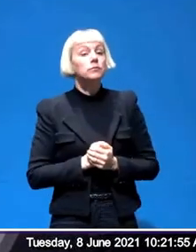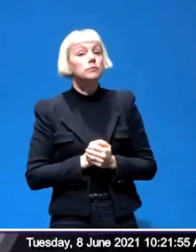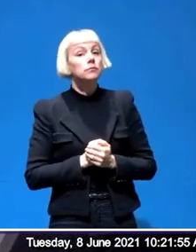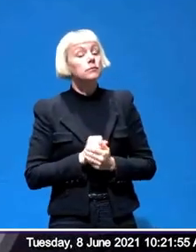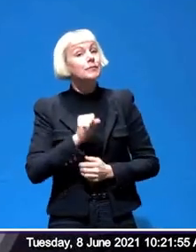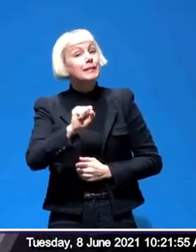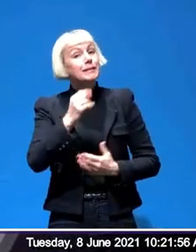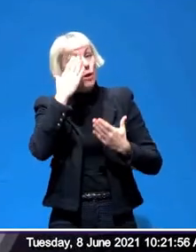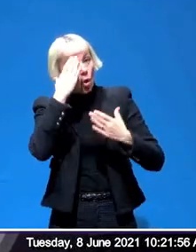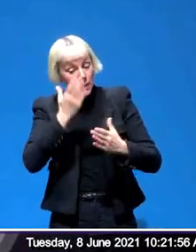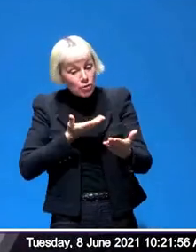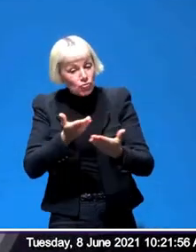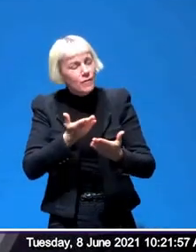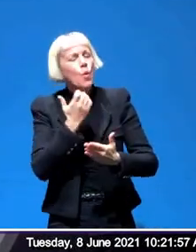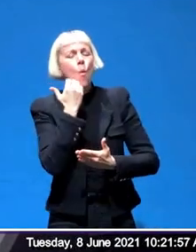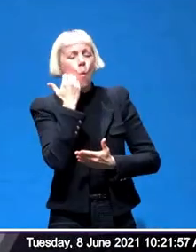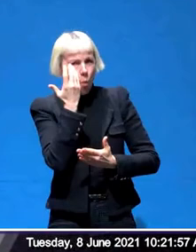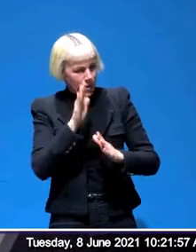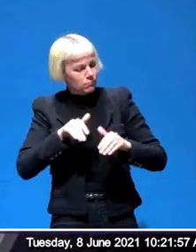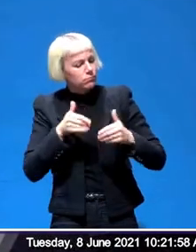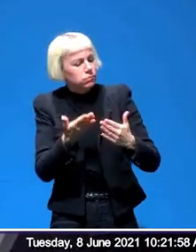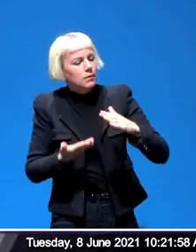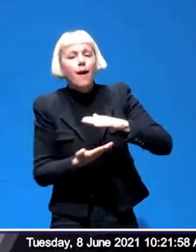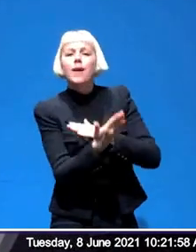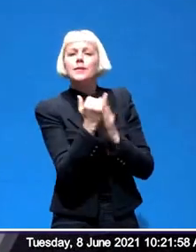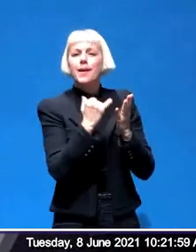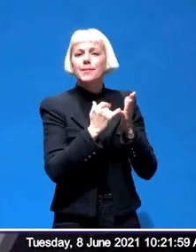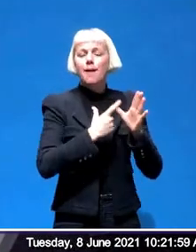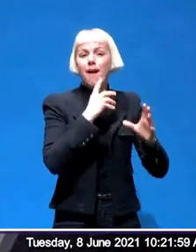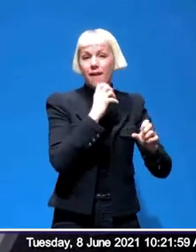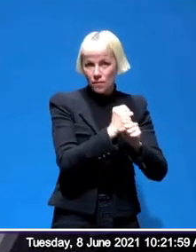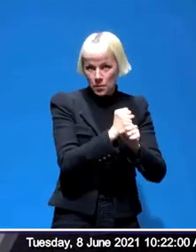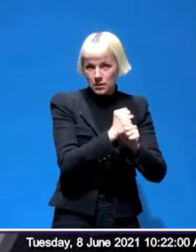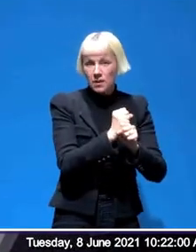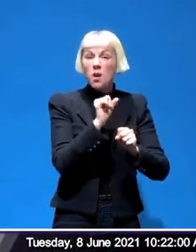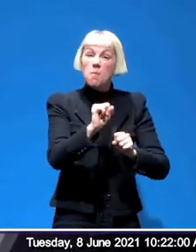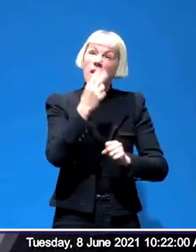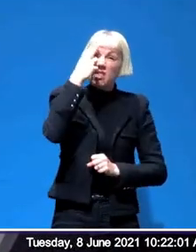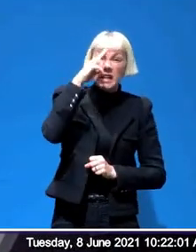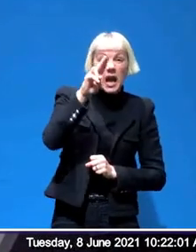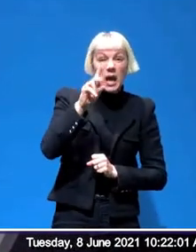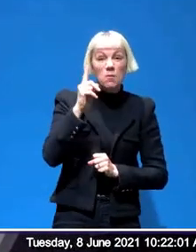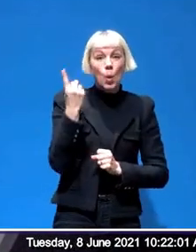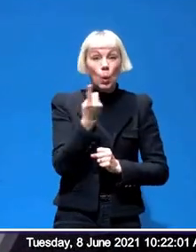always provided by the South Australian Government, but the name of the service provider changed from time to time.